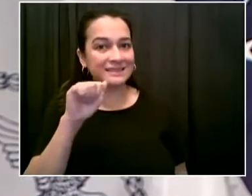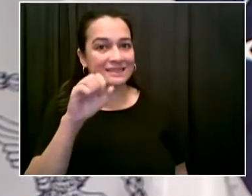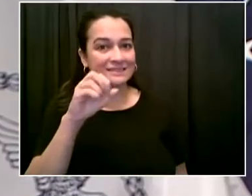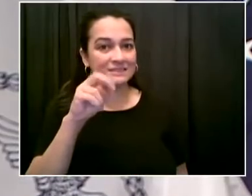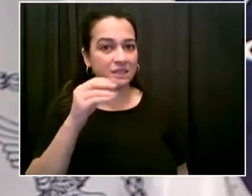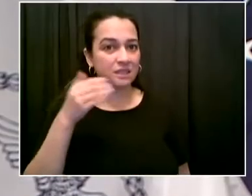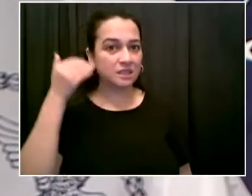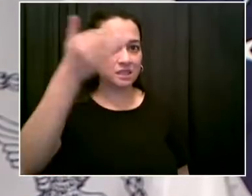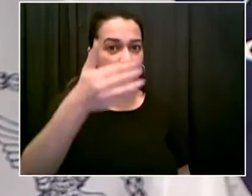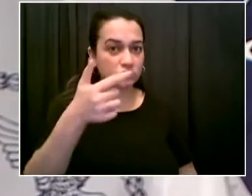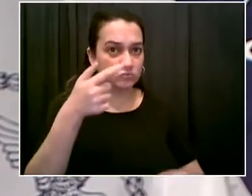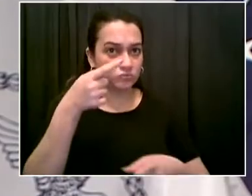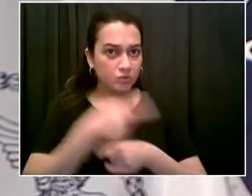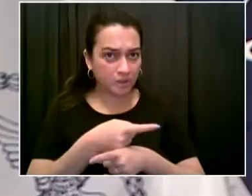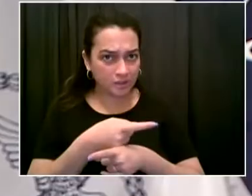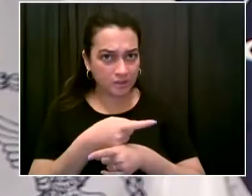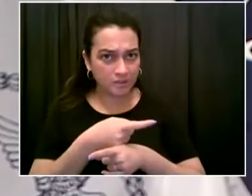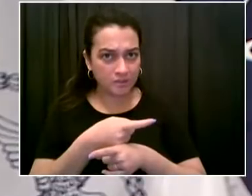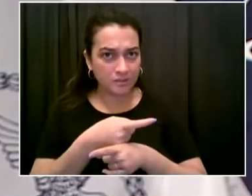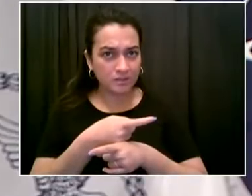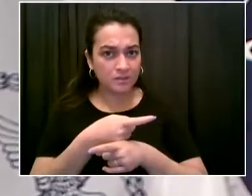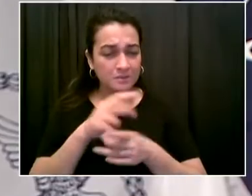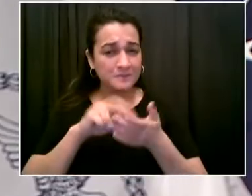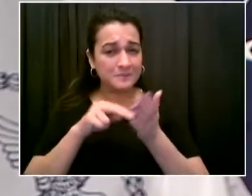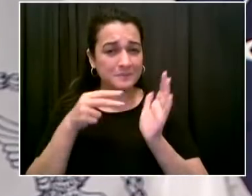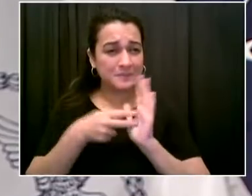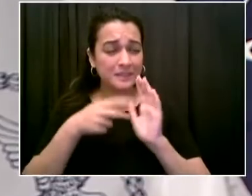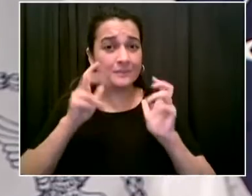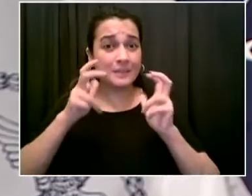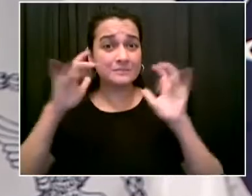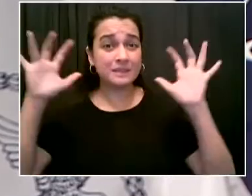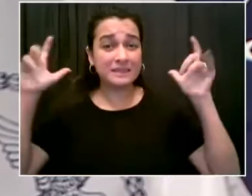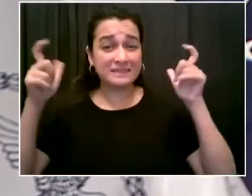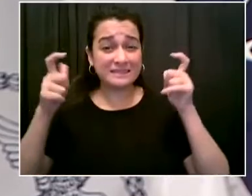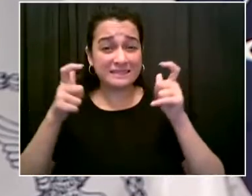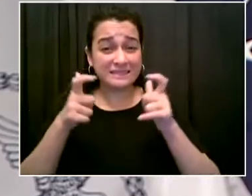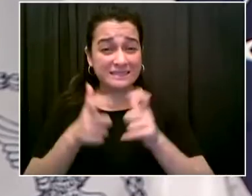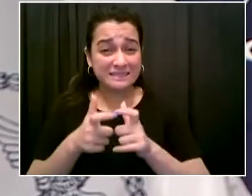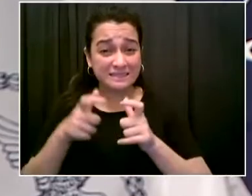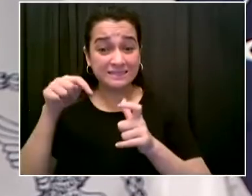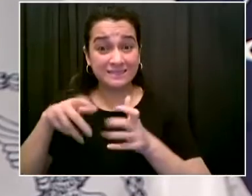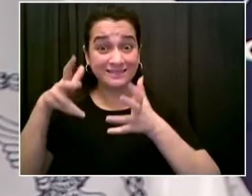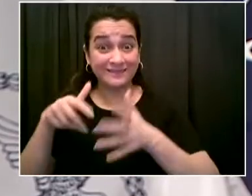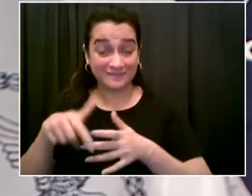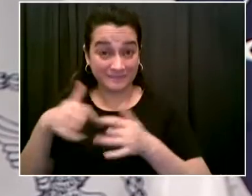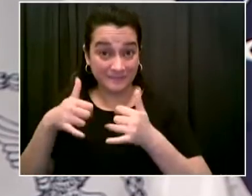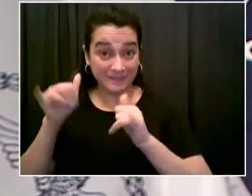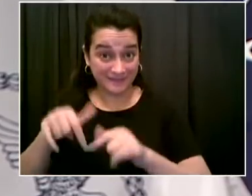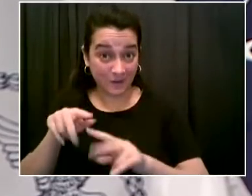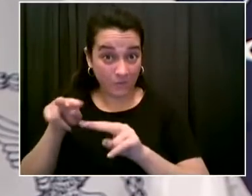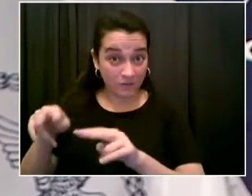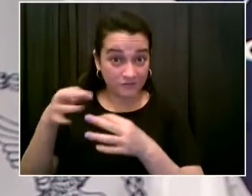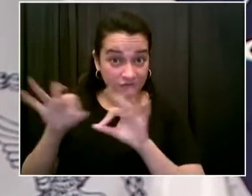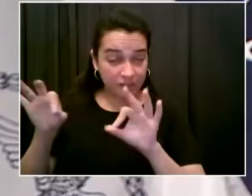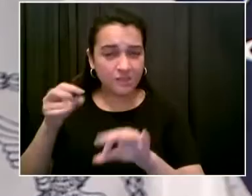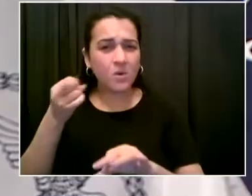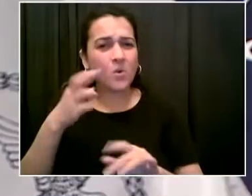YOU SAID TICKETS FOR SUBSEQUENT PLAYOFF GAME, DO YOU KNOW WHICH IS ACCURATE? YEAH, THEY ARE GOING TO BE